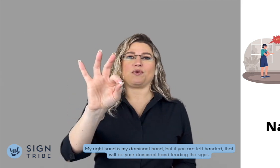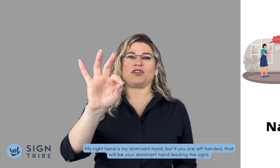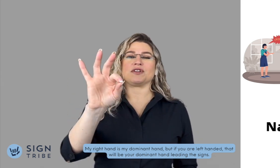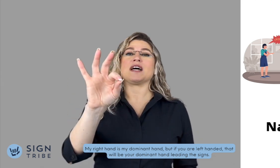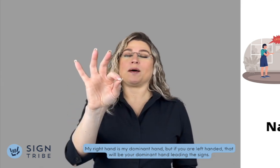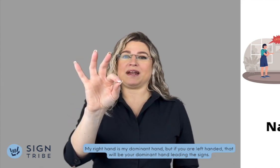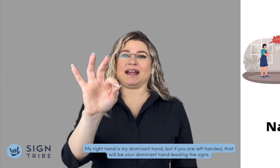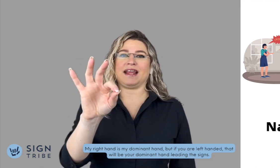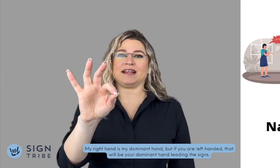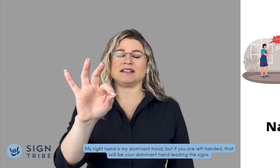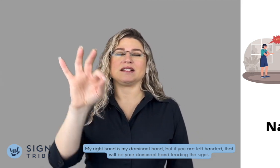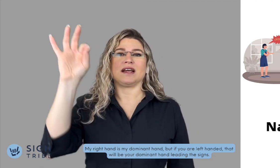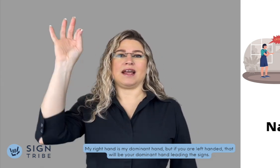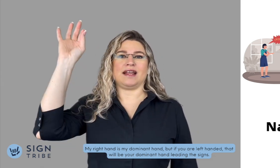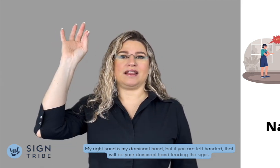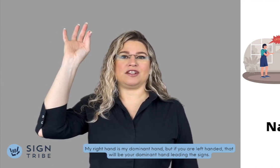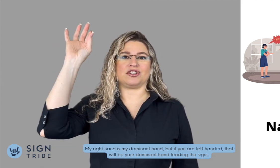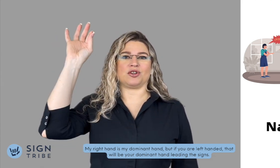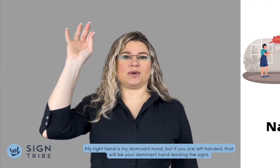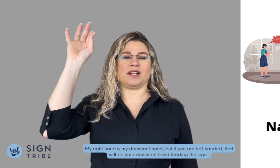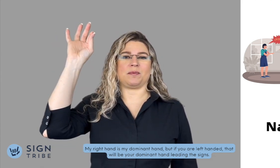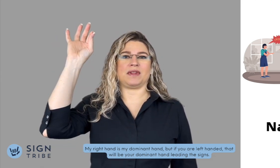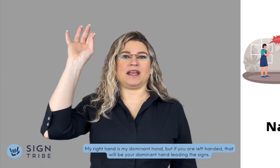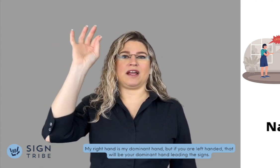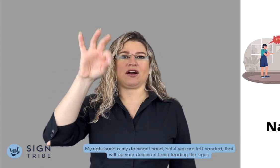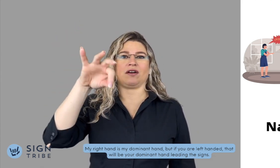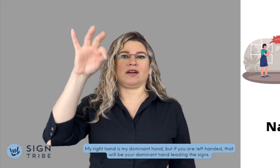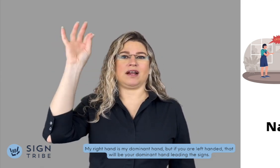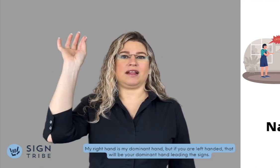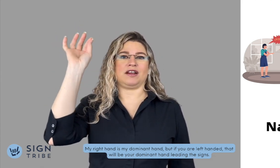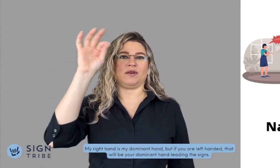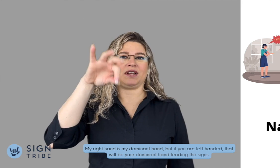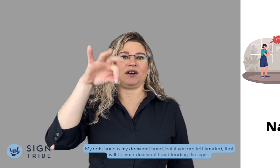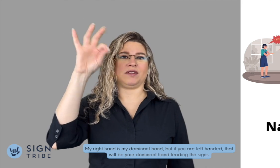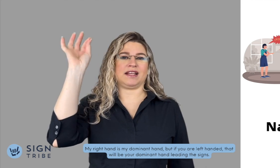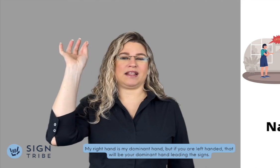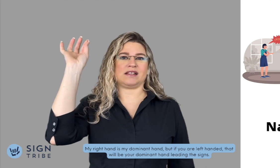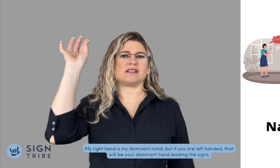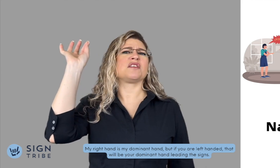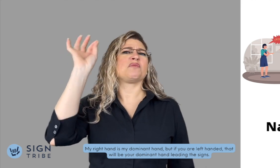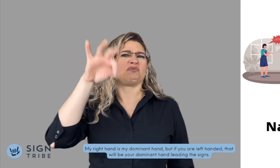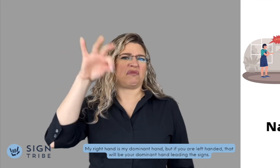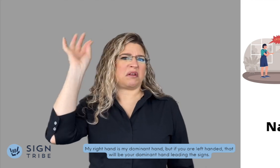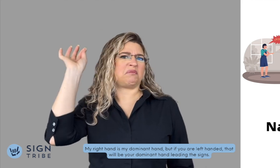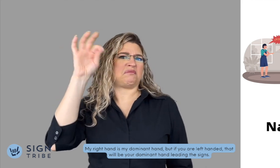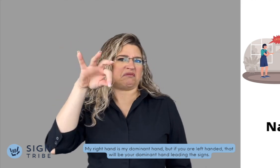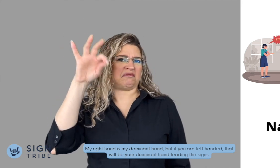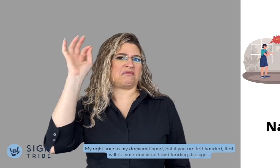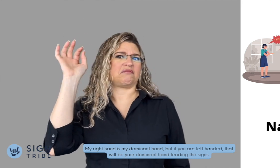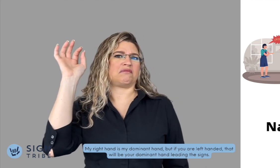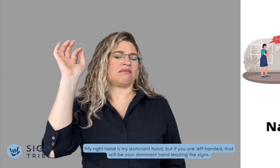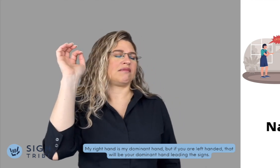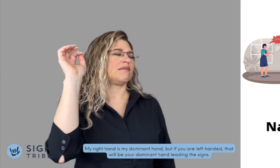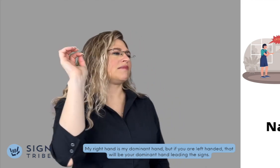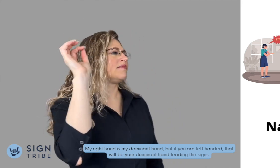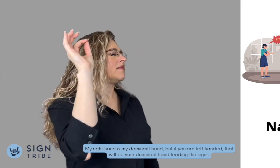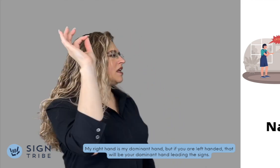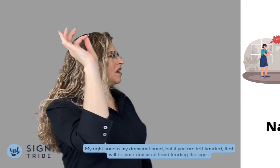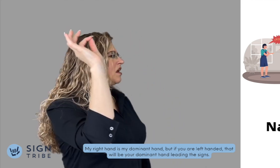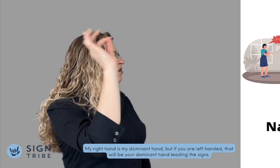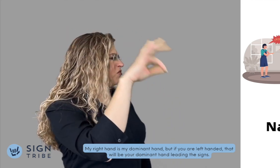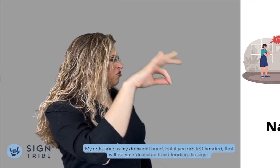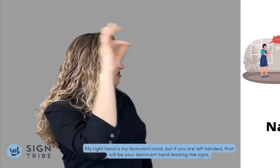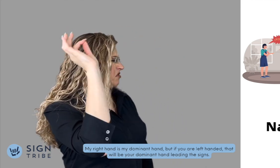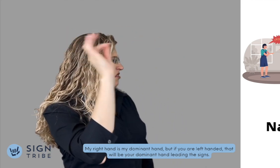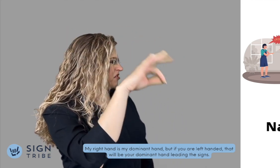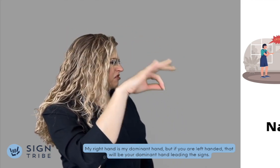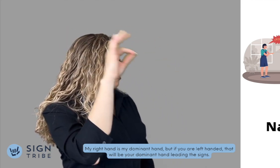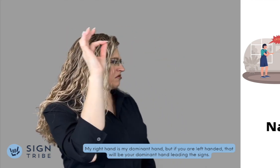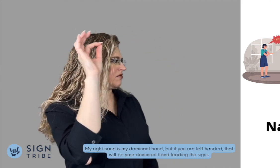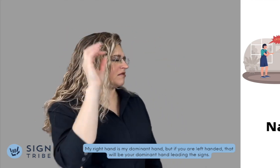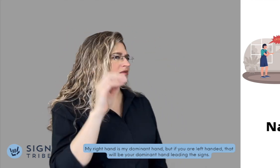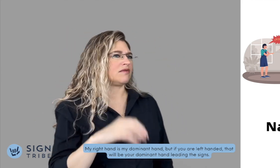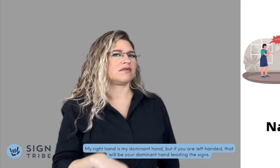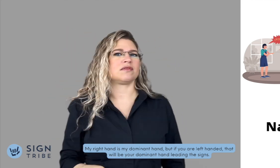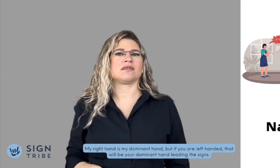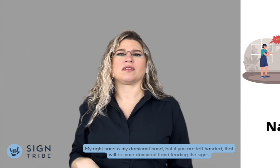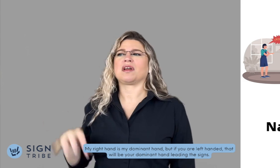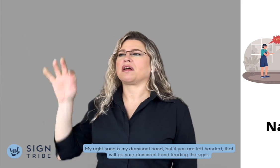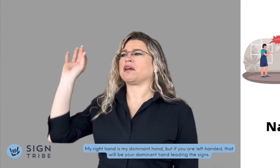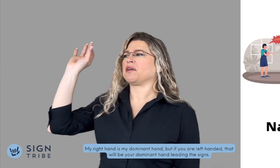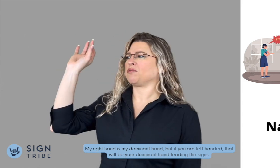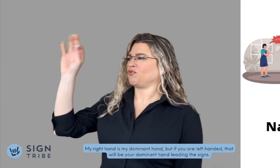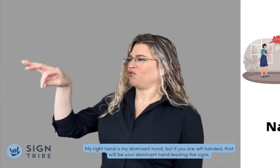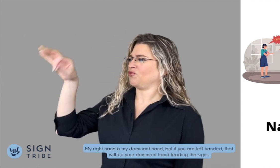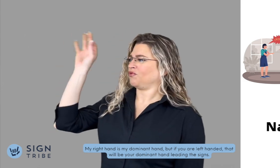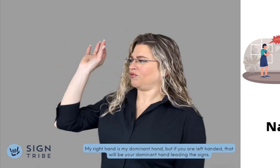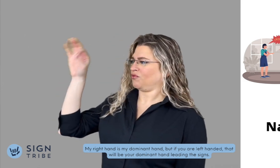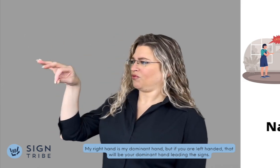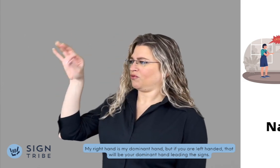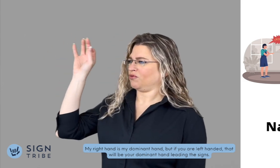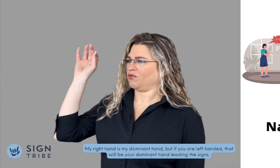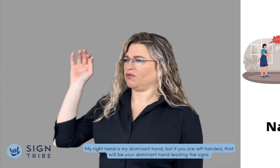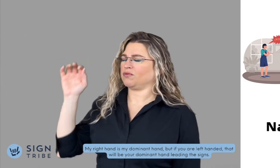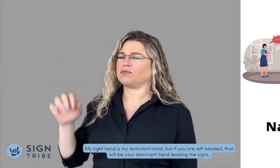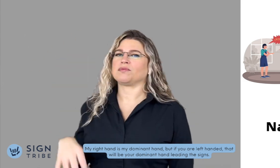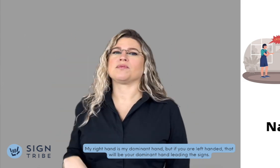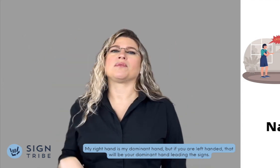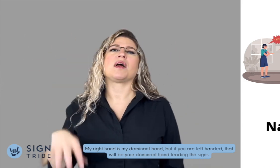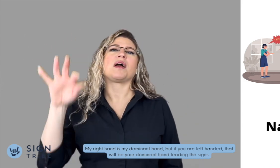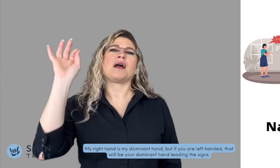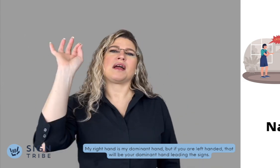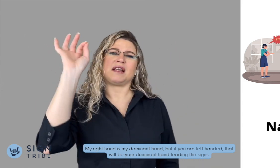with your dominant hand and then just hold it up in the air and then go down like this.